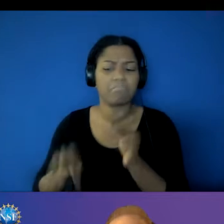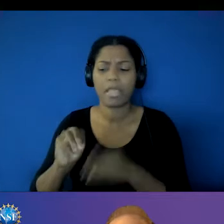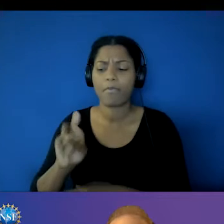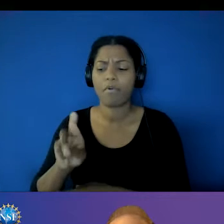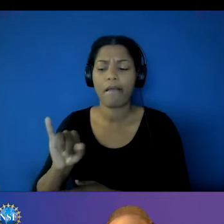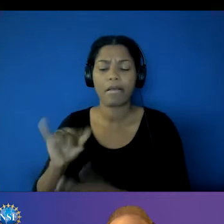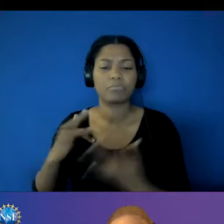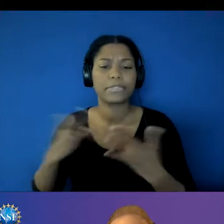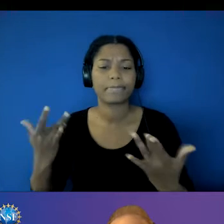Next slide, please.